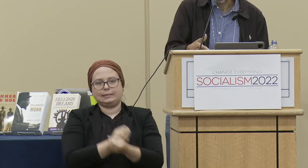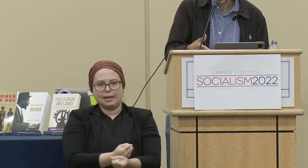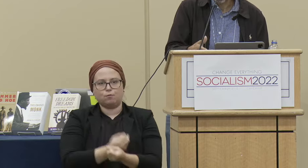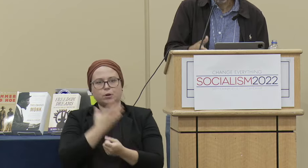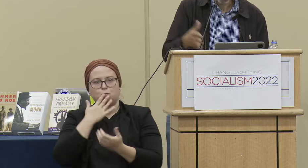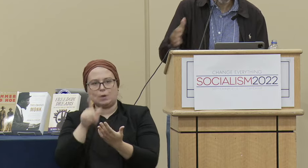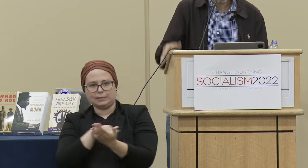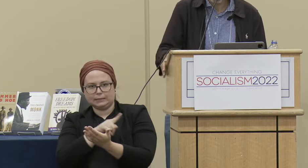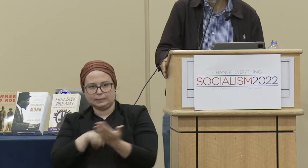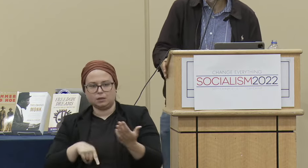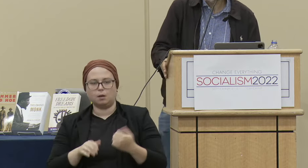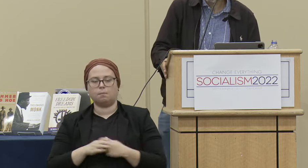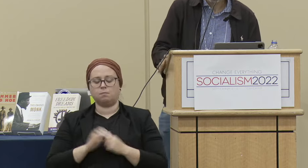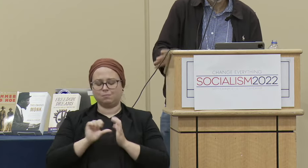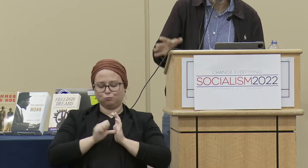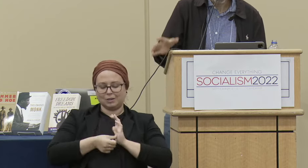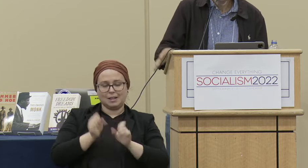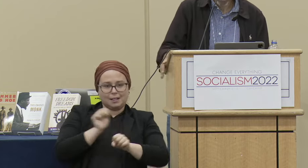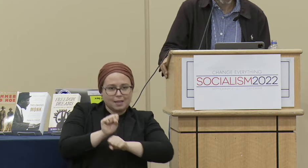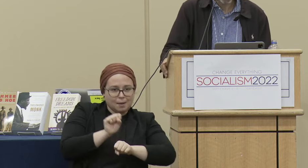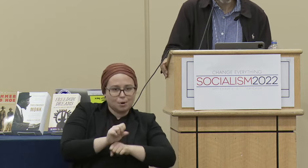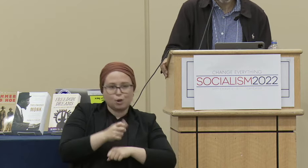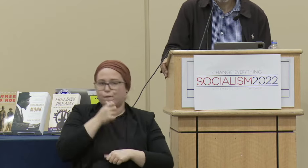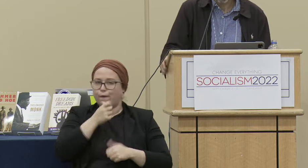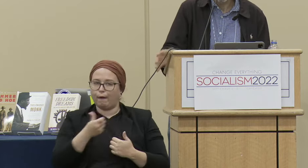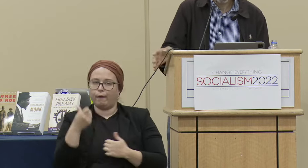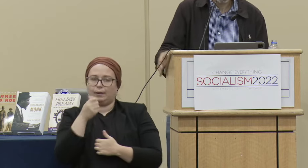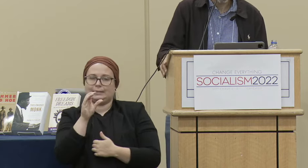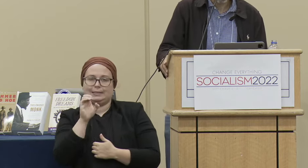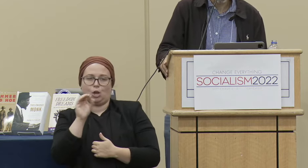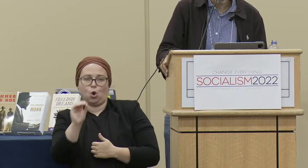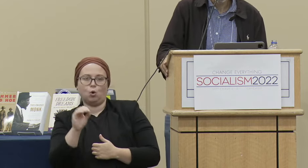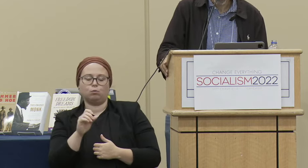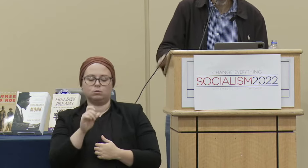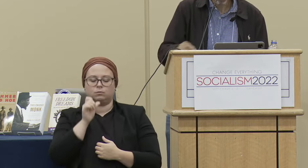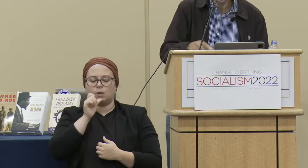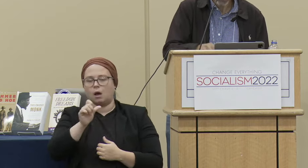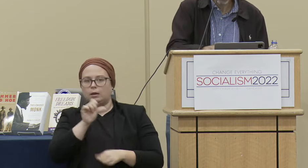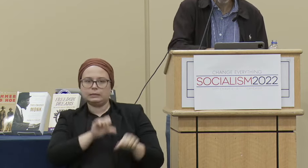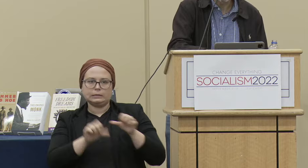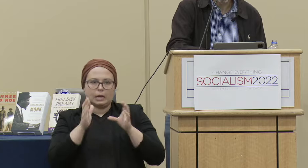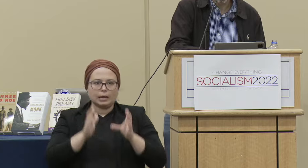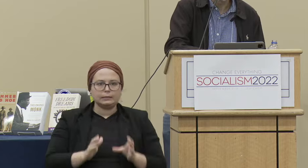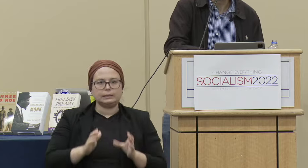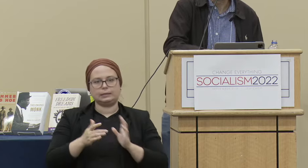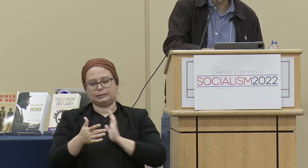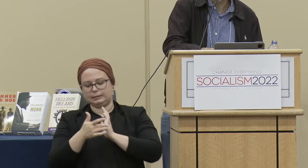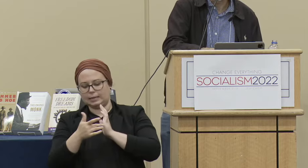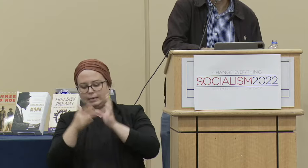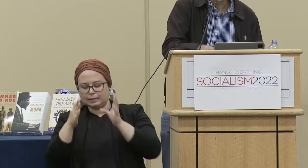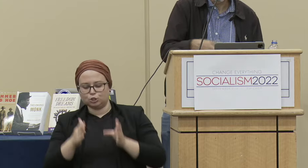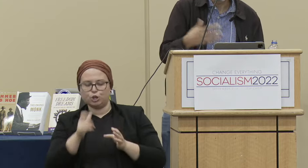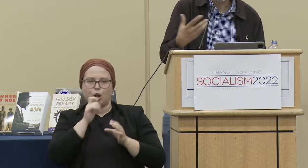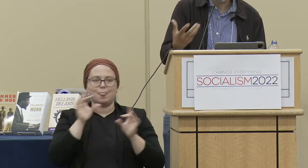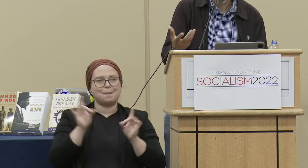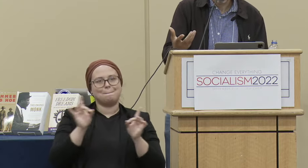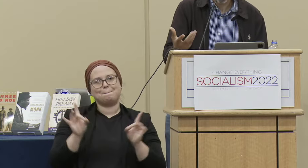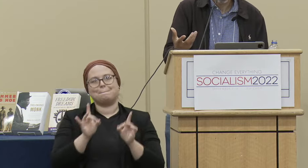by slavery and racism. It stresses the fact that labor, not CEOs, not scientists and technicians, not the magic of